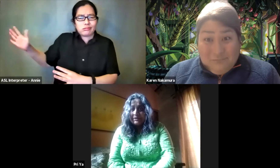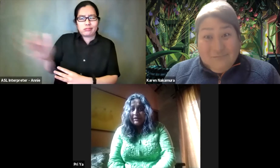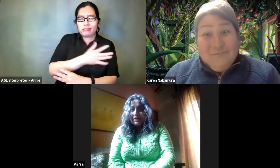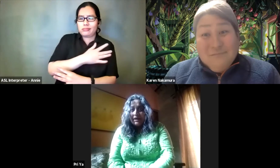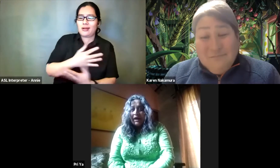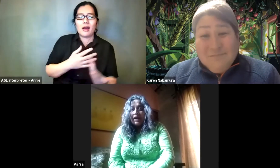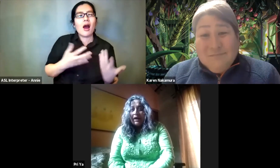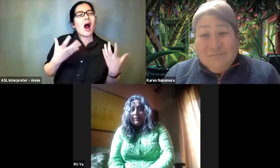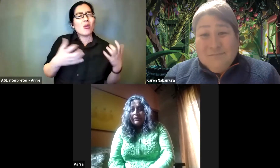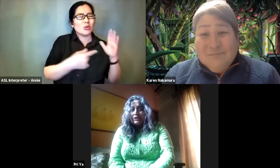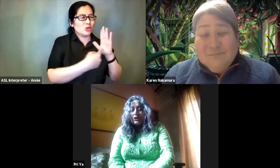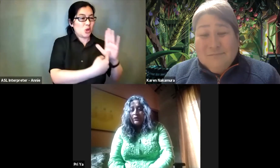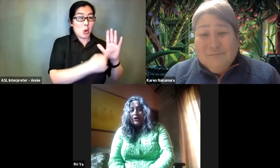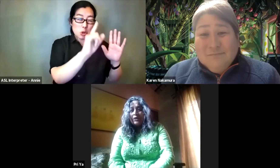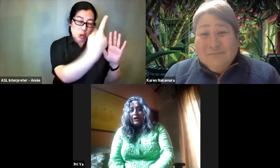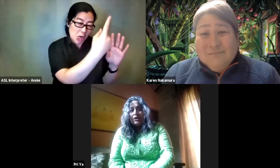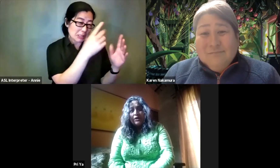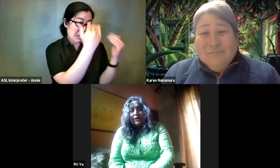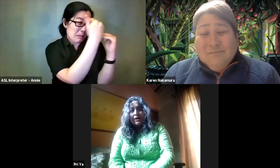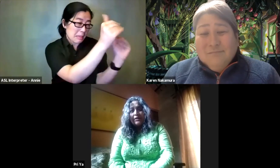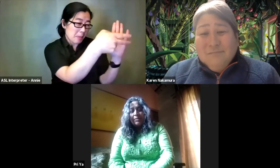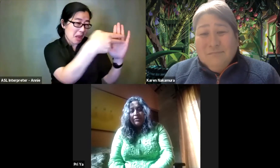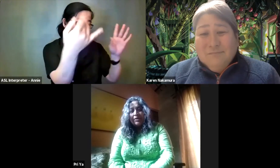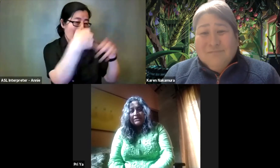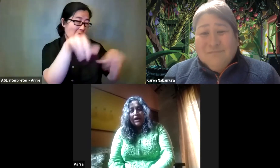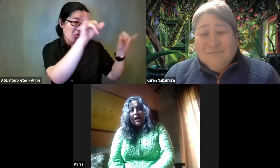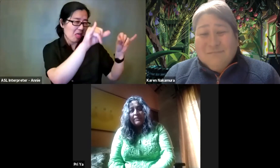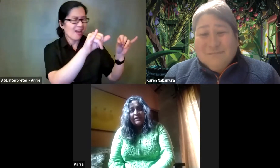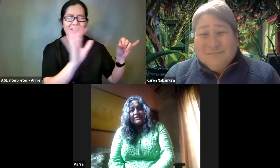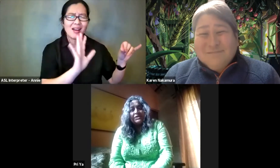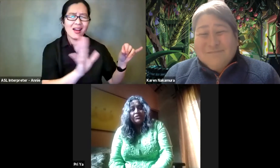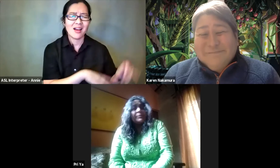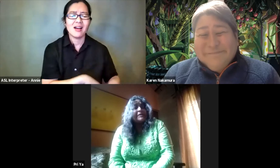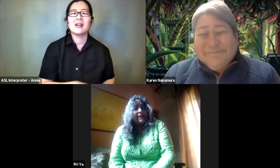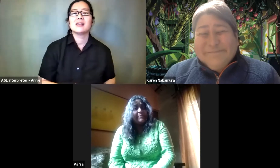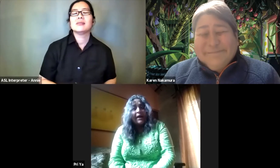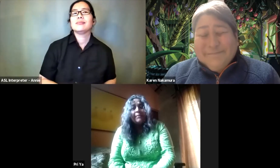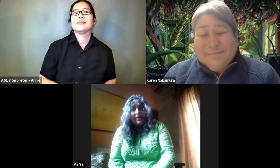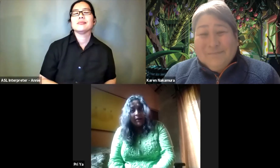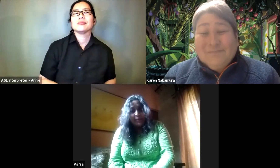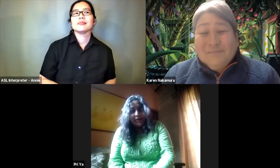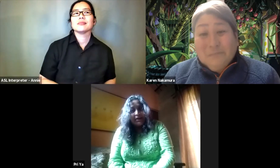Priya Ramasubban: so that you could look in the mirror and say that's a stereotype I made up.